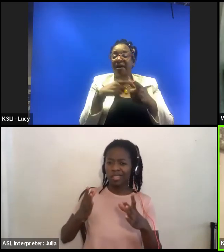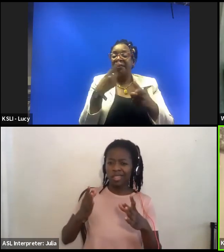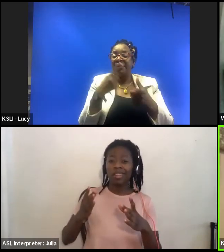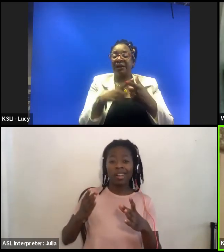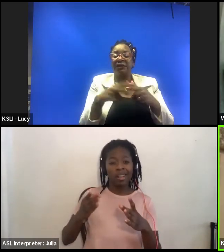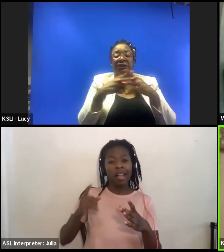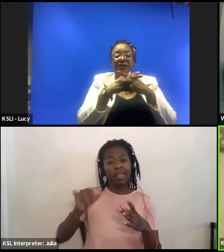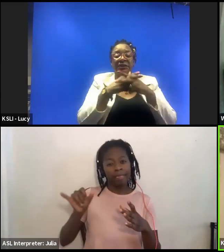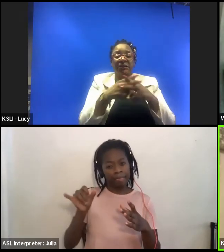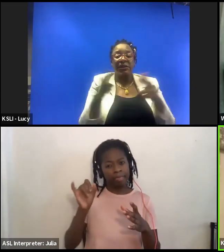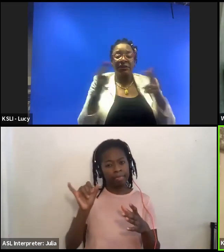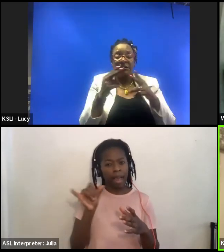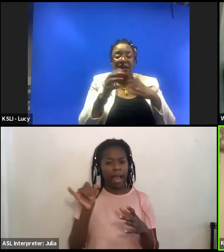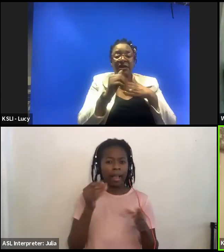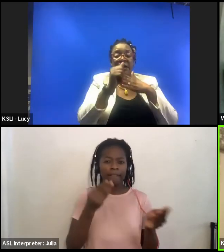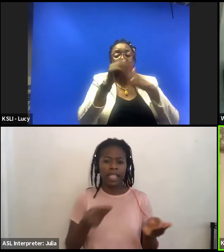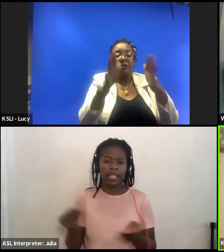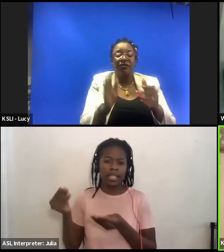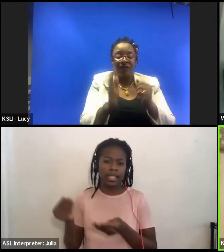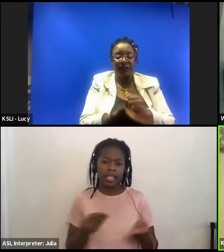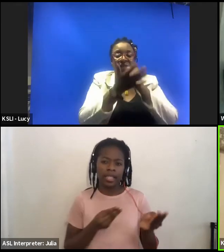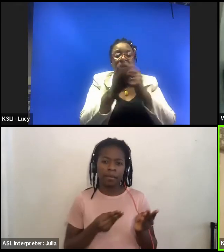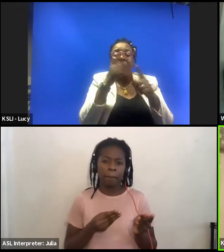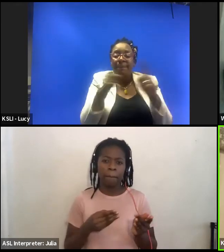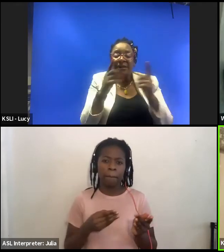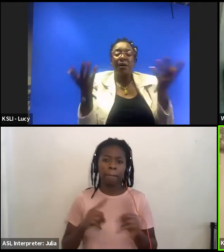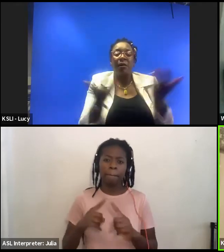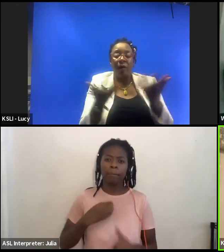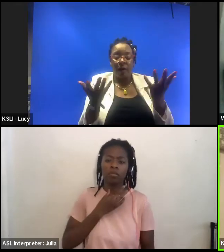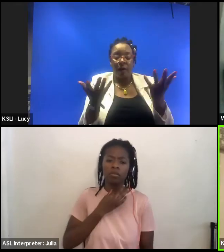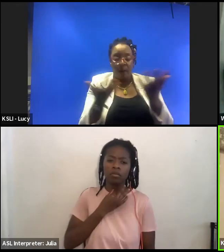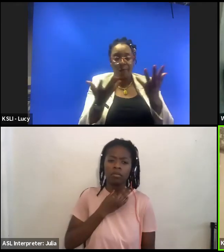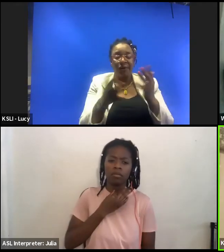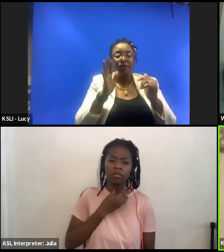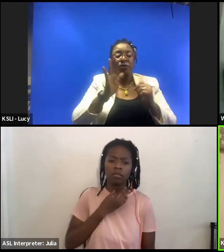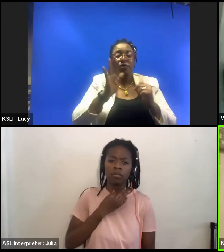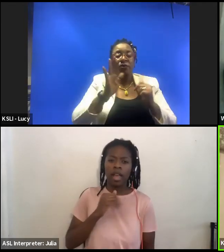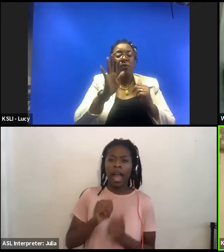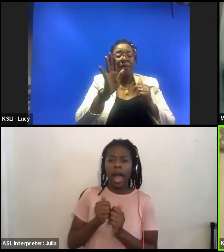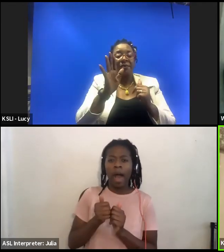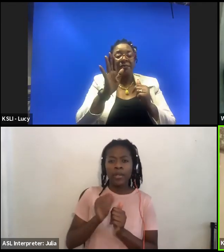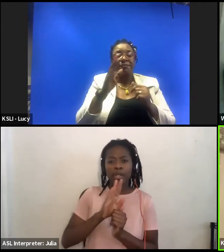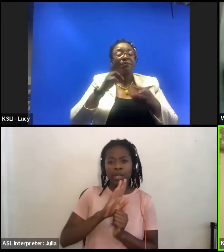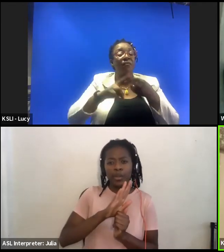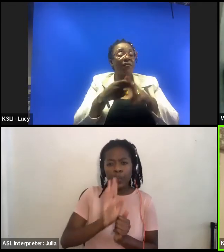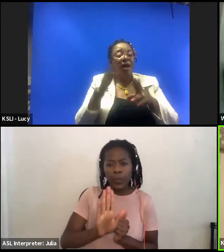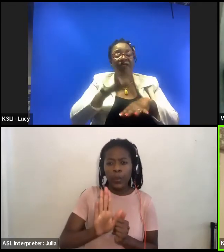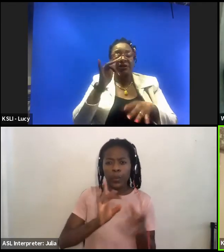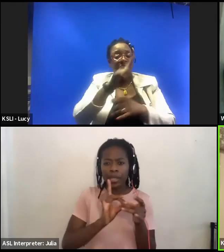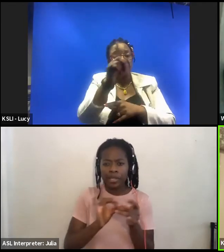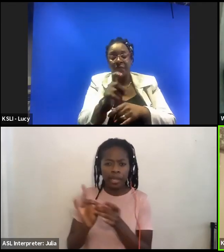but how is your relationship affected? Or how is your presence as a director affected in the room,